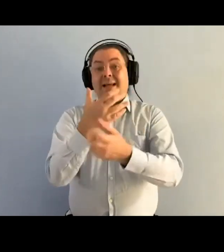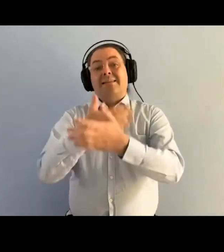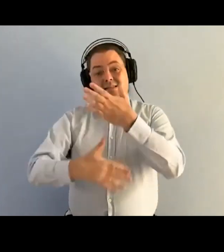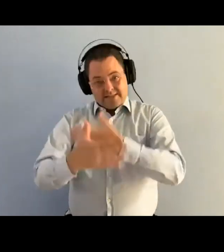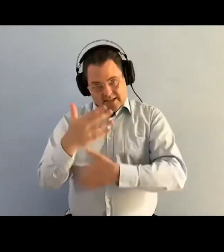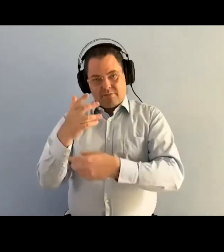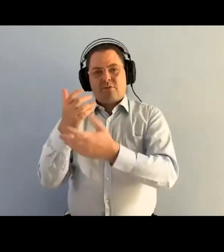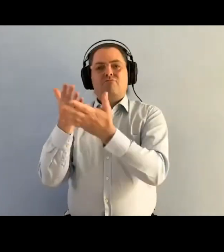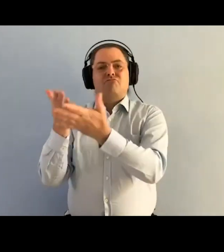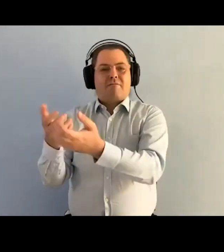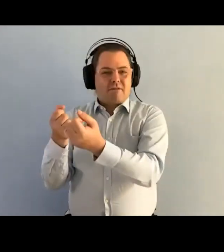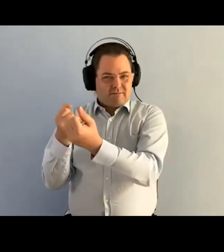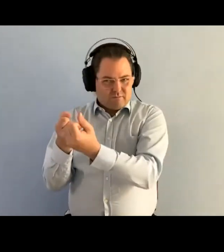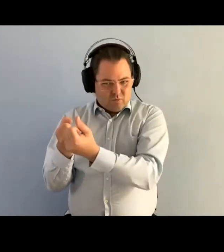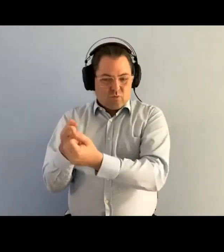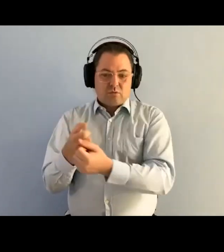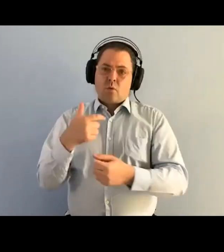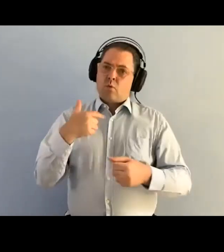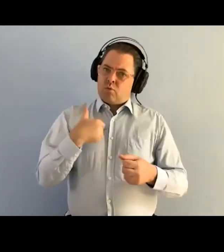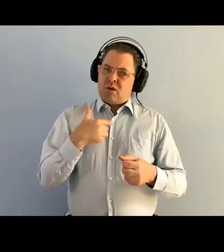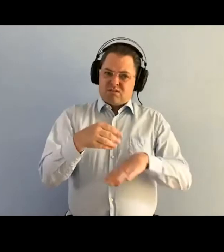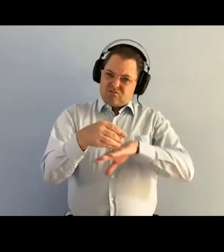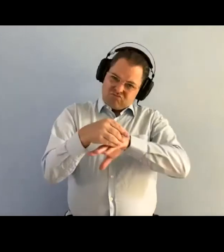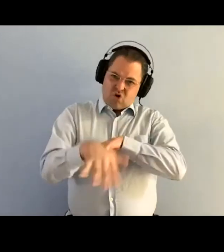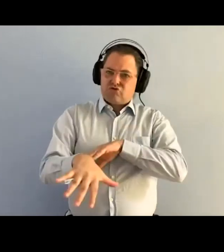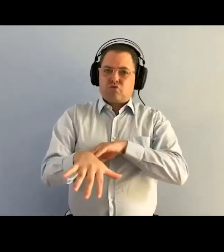vulnerable from socioeconomic aspects were provided